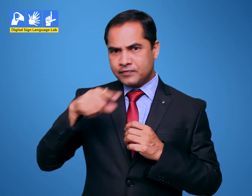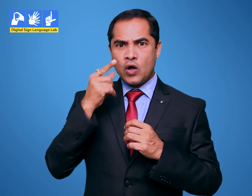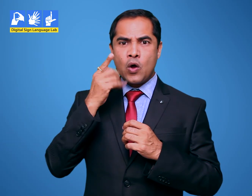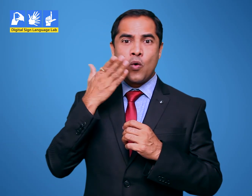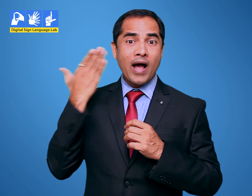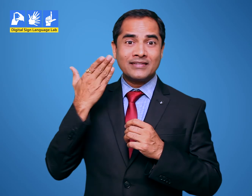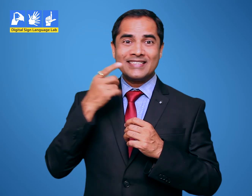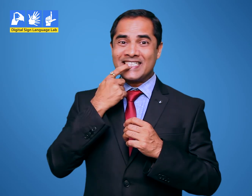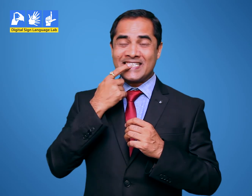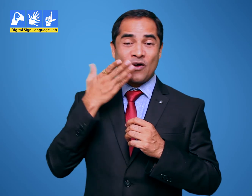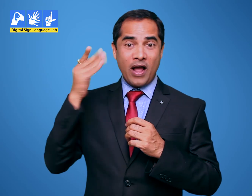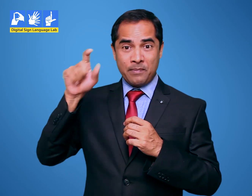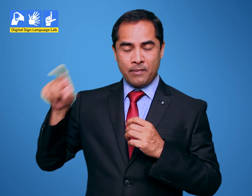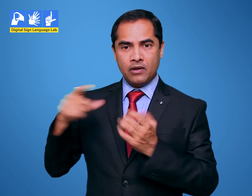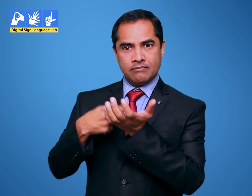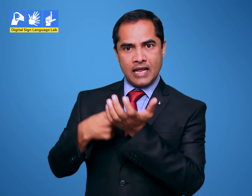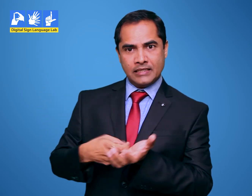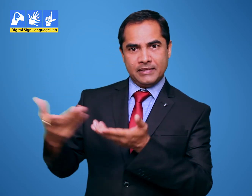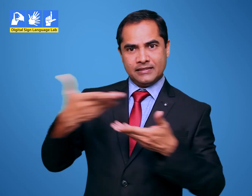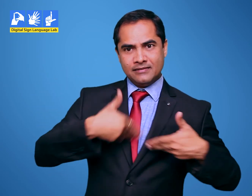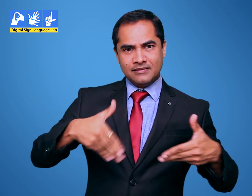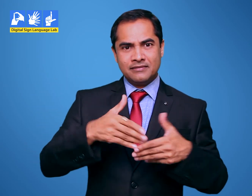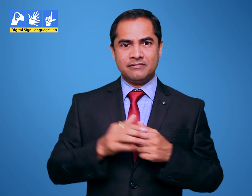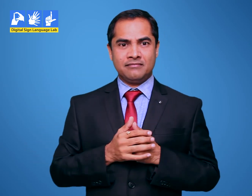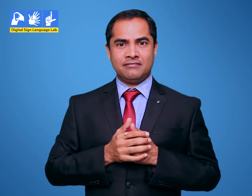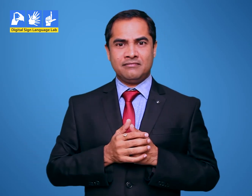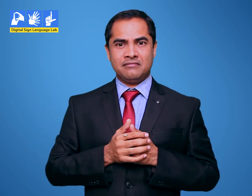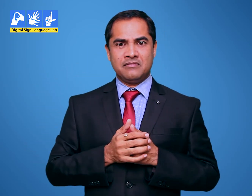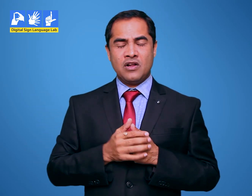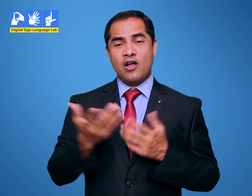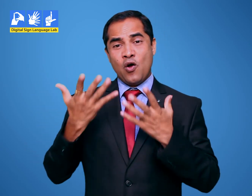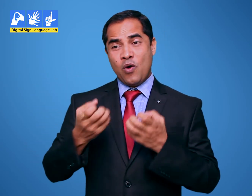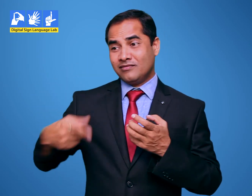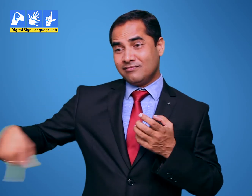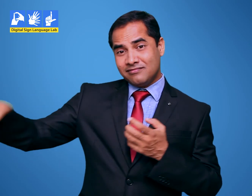It was this desire for the freedom of my people, to live their lives with dignity